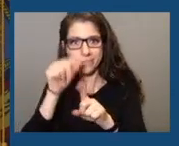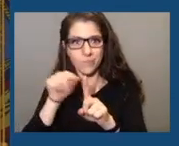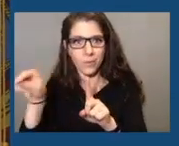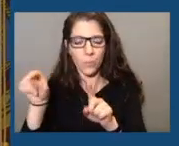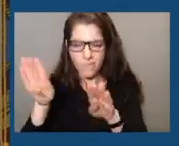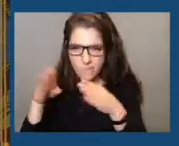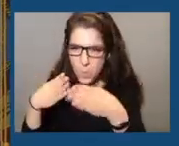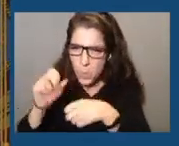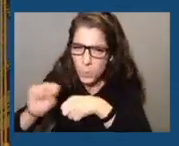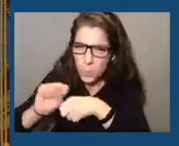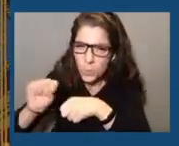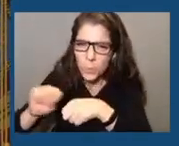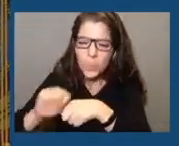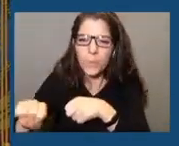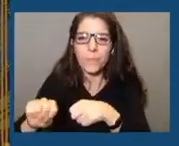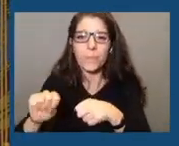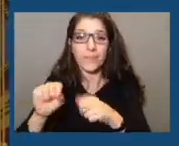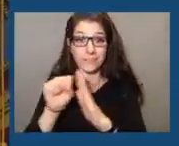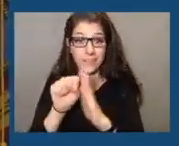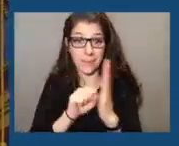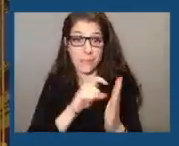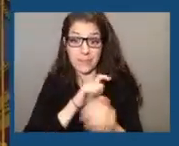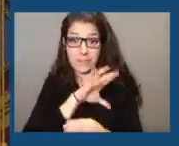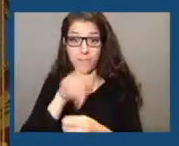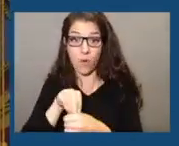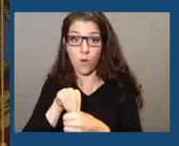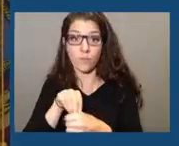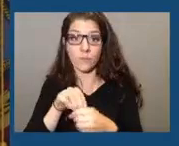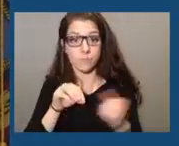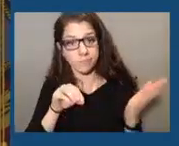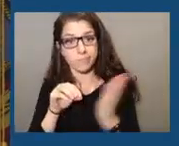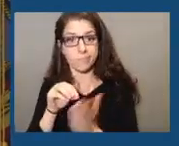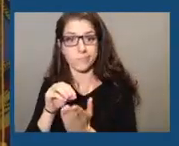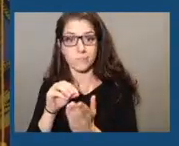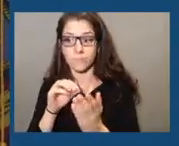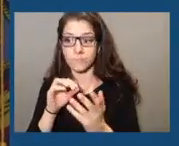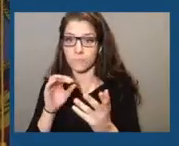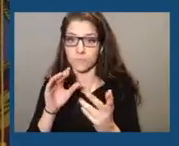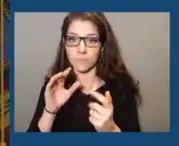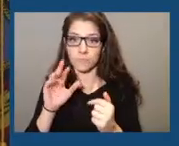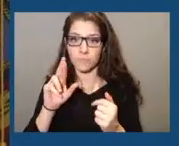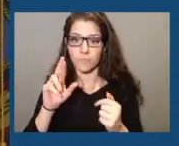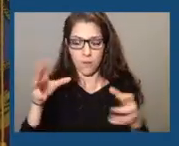and when I got the state police involved and brought them up there in f in ranks beyond what was already on the ground.